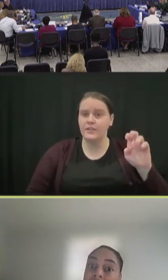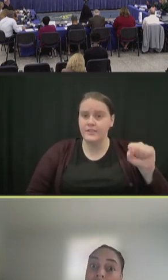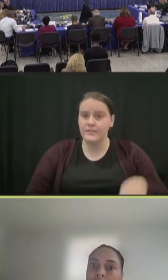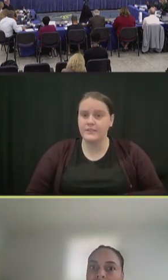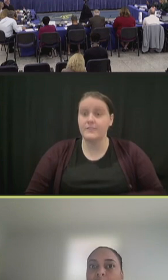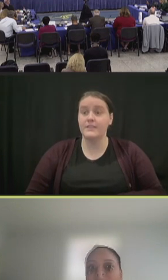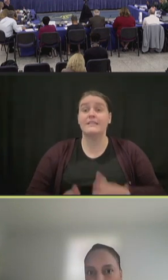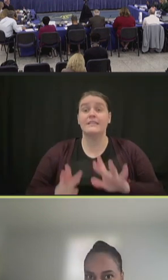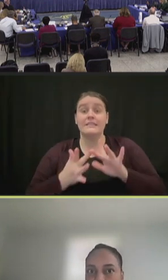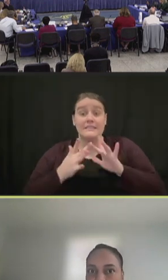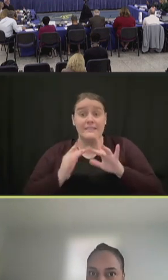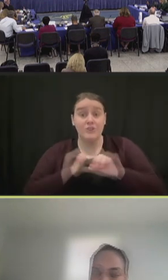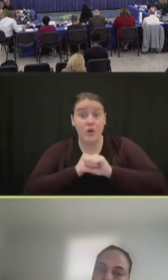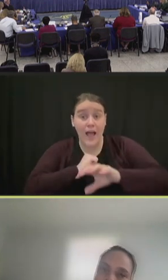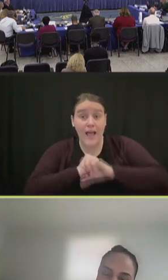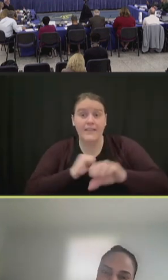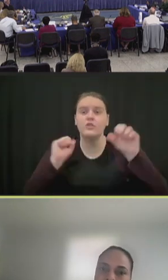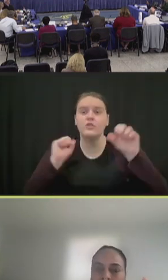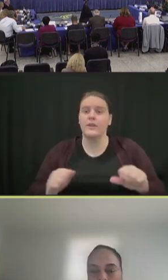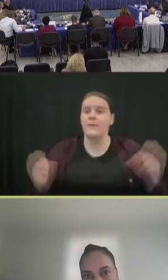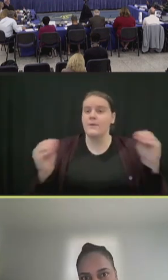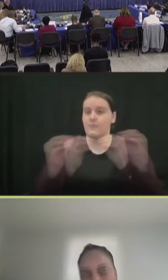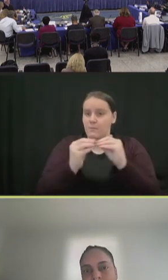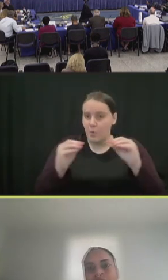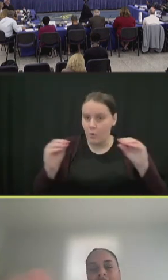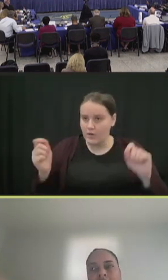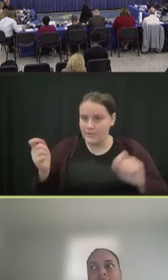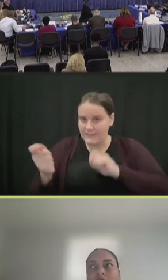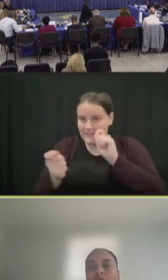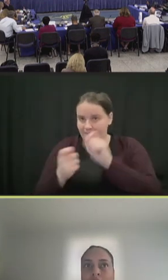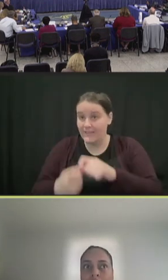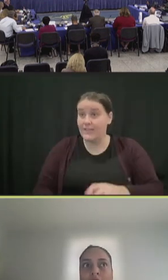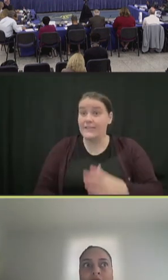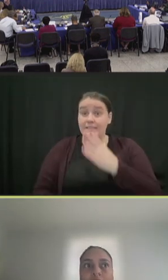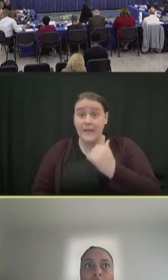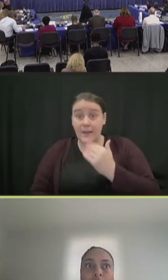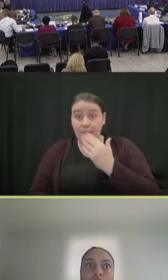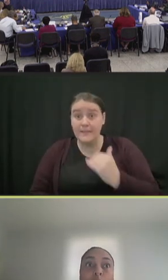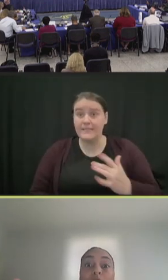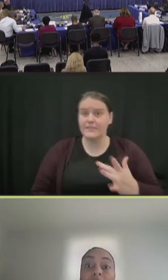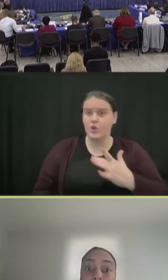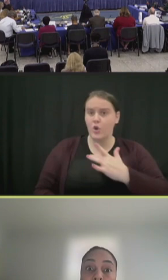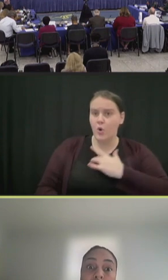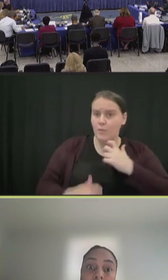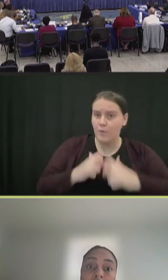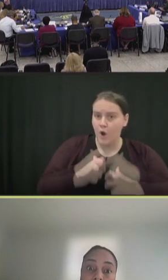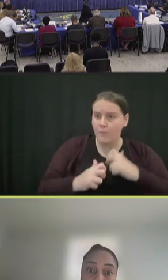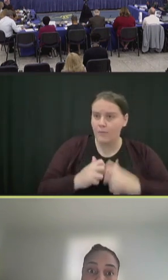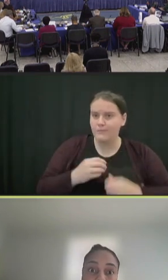name these specific things, right, diabetes, heart condition, et cetera. So, wherever there is real